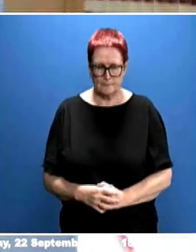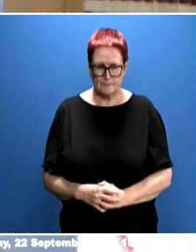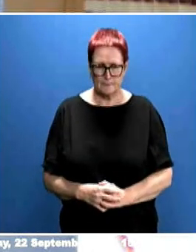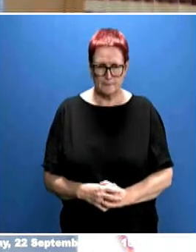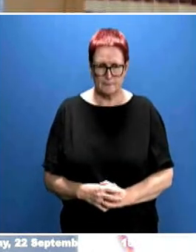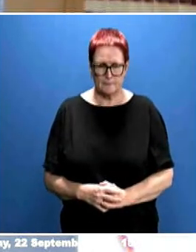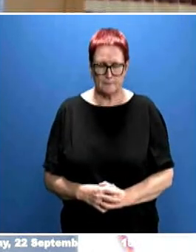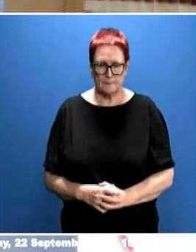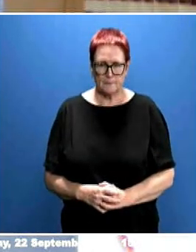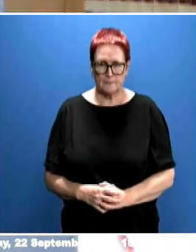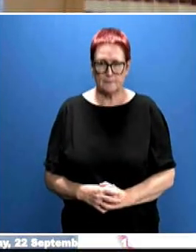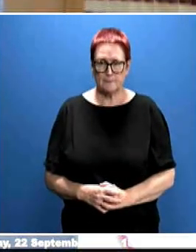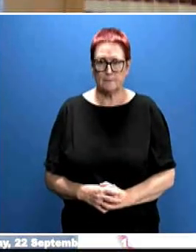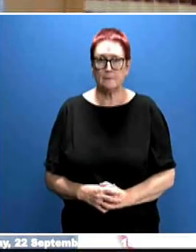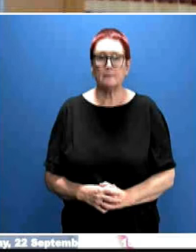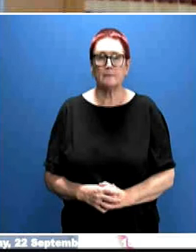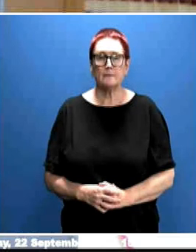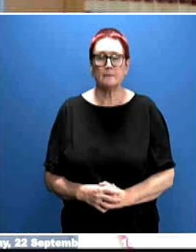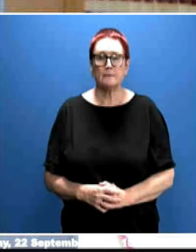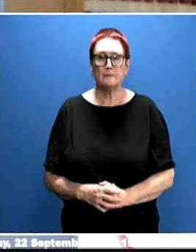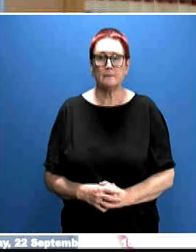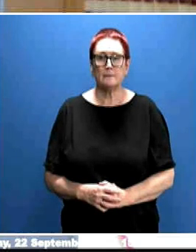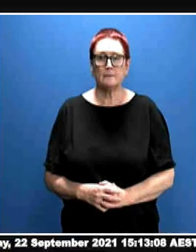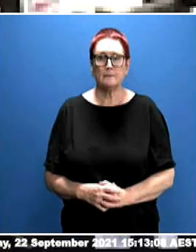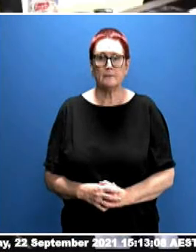If I can just return briefly back to timeframes, have you had the opportunity